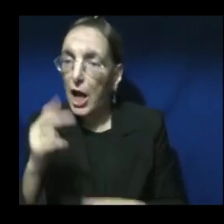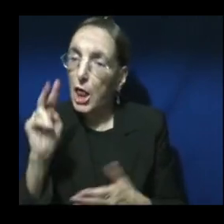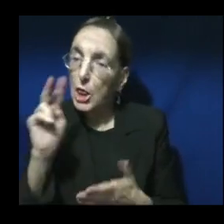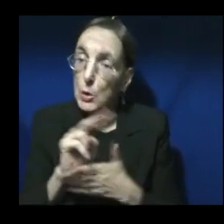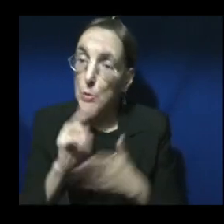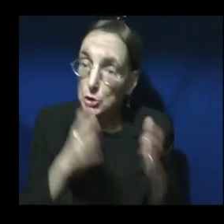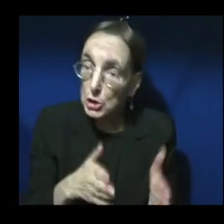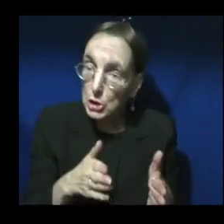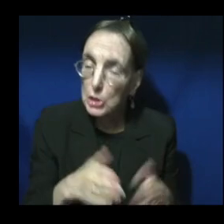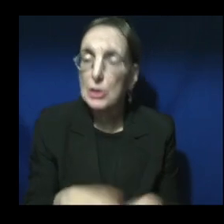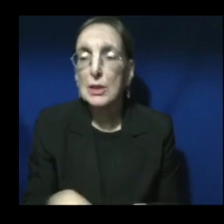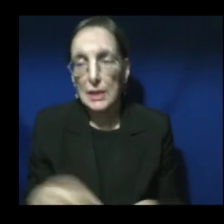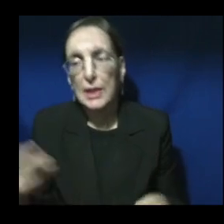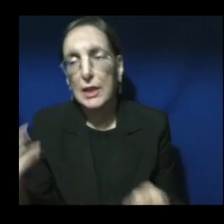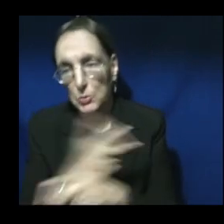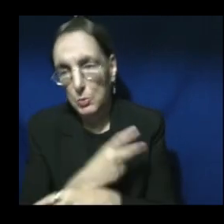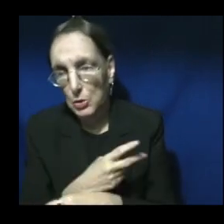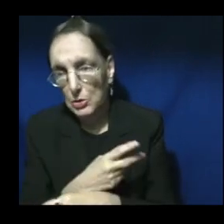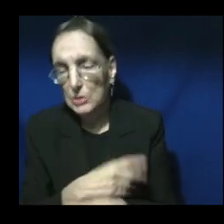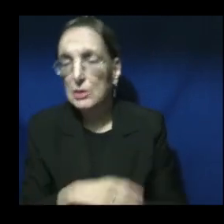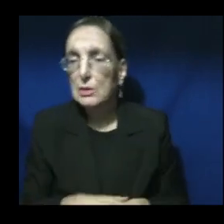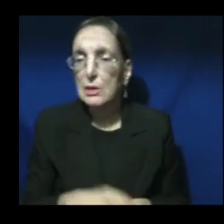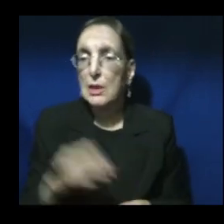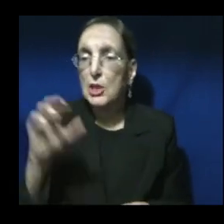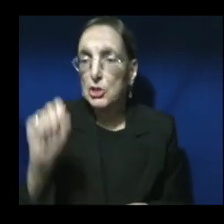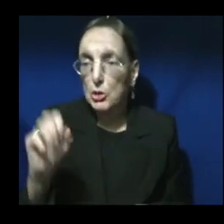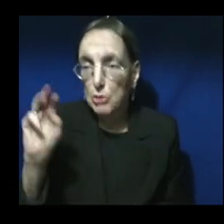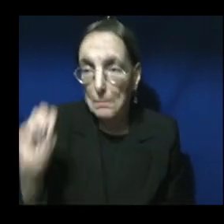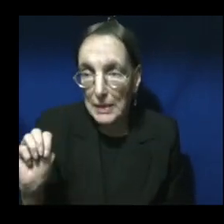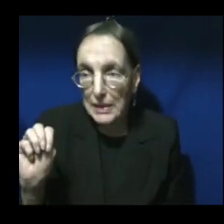right? There was a piece recently on social media talking about a famous celebrity. Not